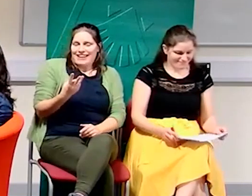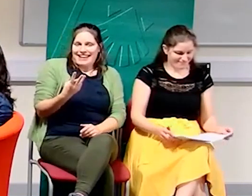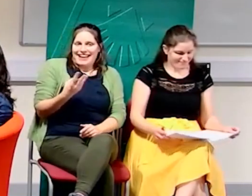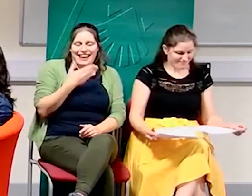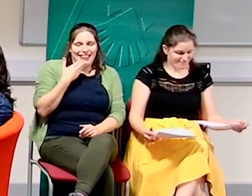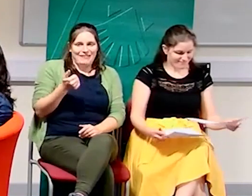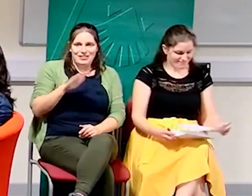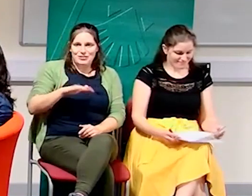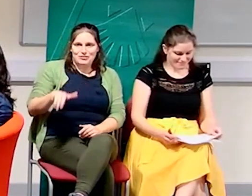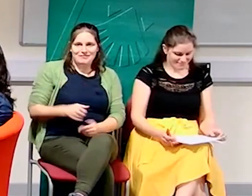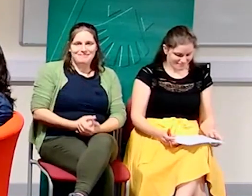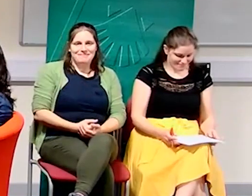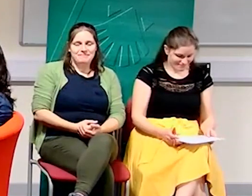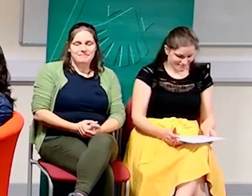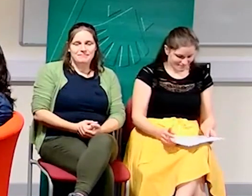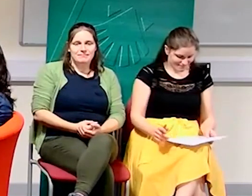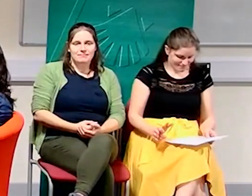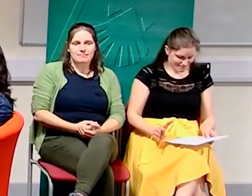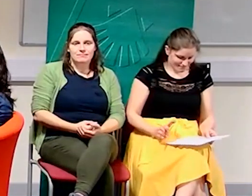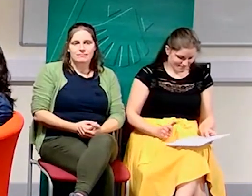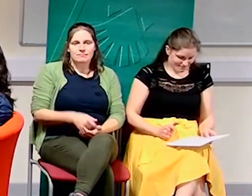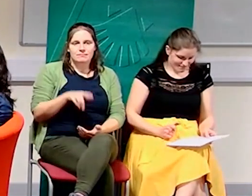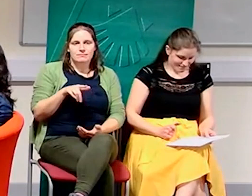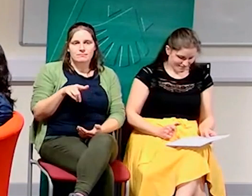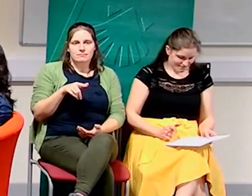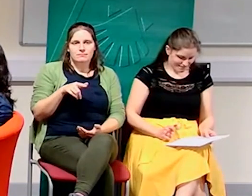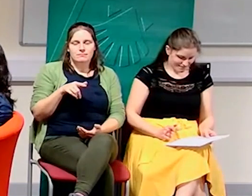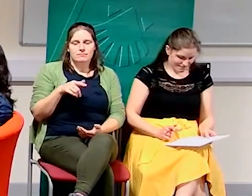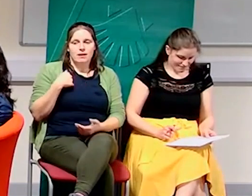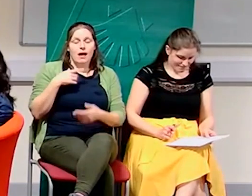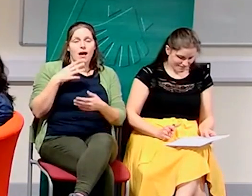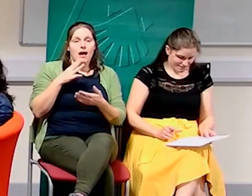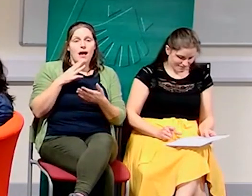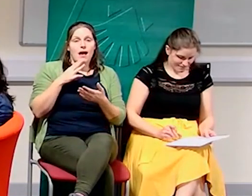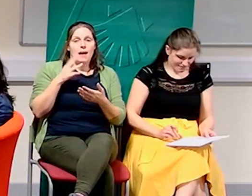children and what what impact does having a parent with a disability have on children and